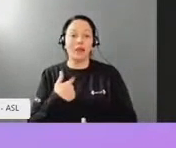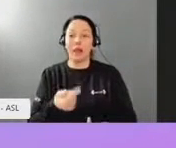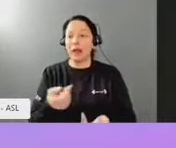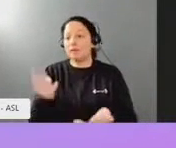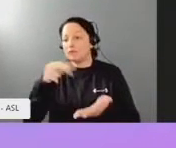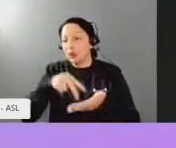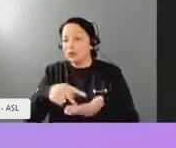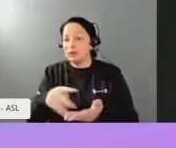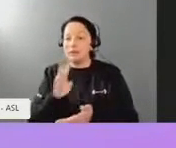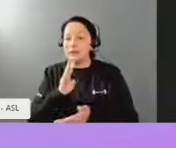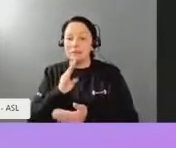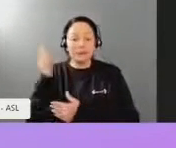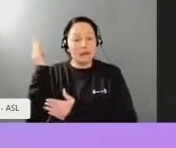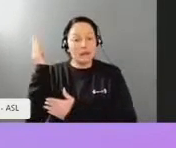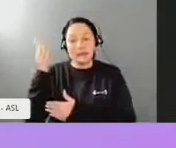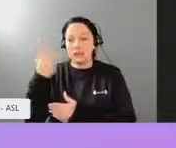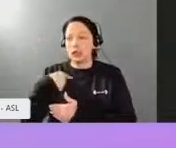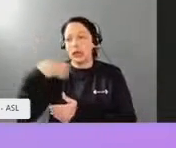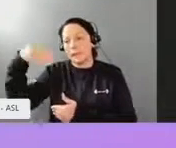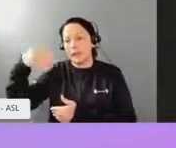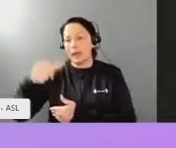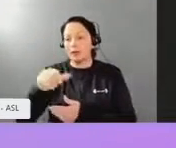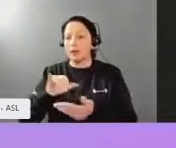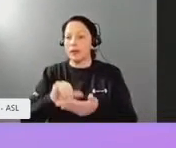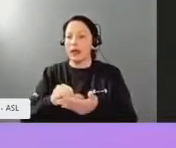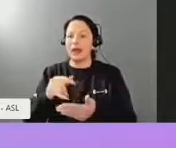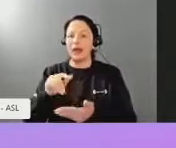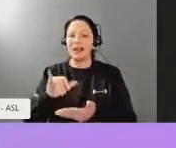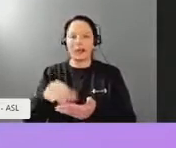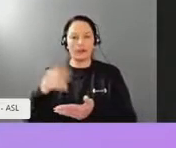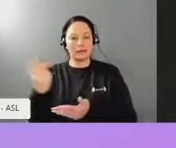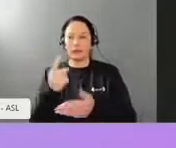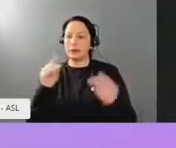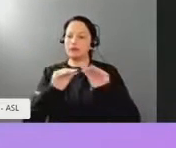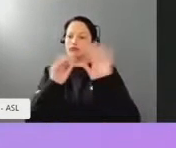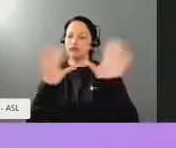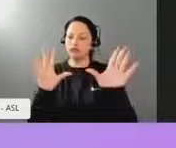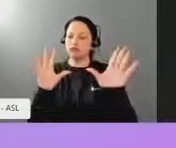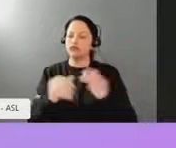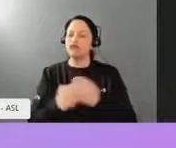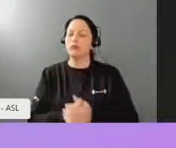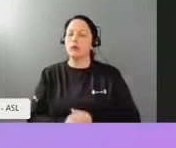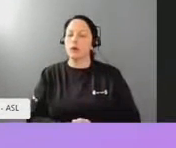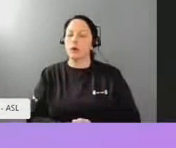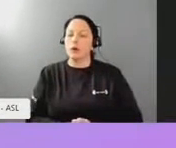attention to inclusion period let's say for example, I do that, I speak in front of people. I get paid to do that.